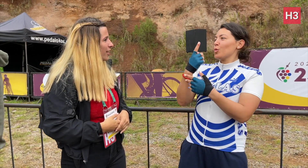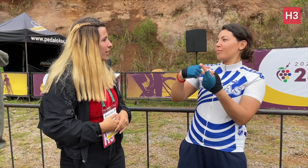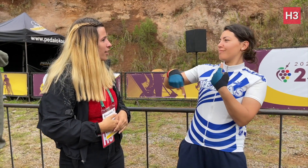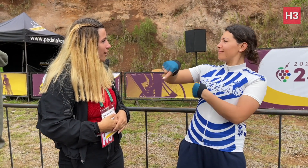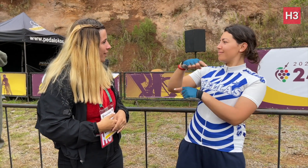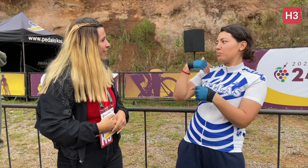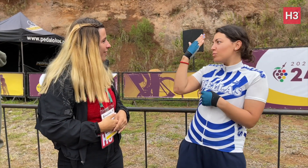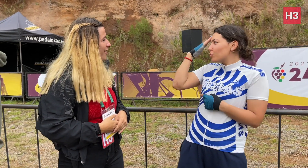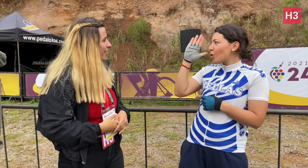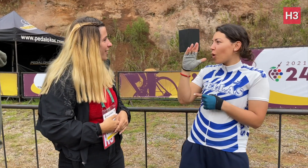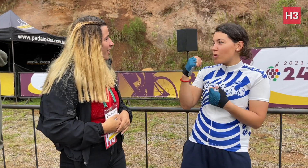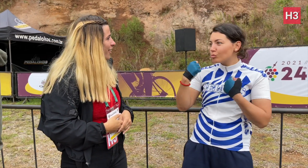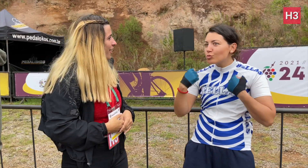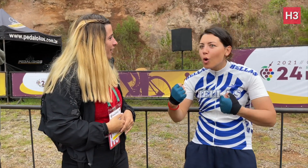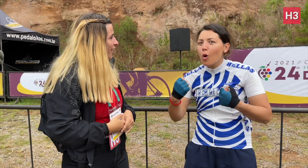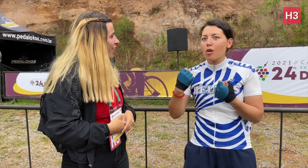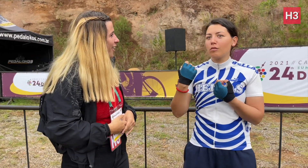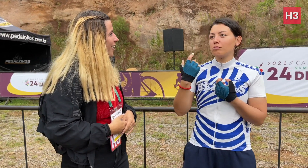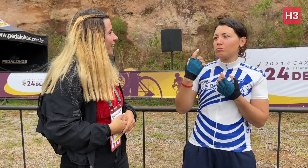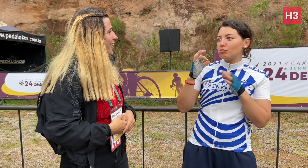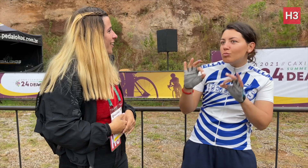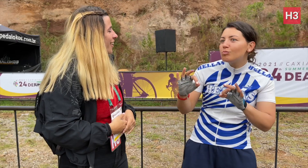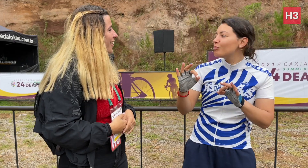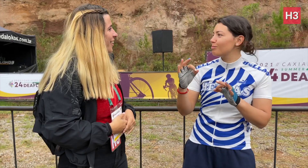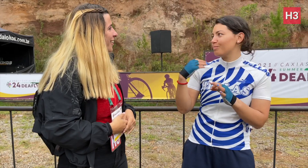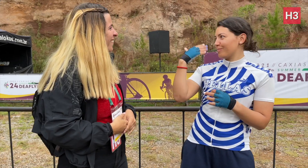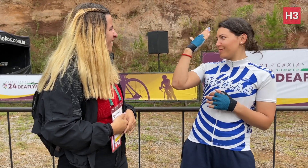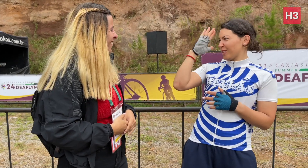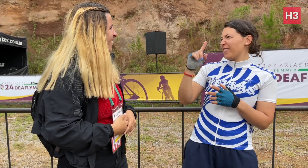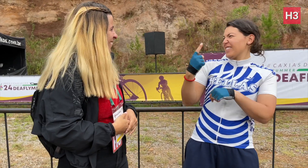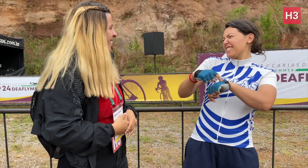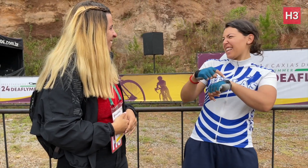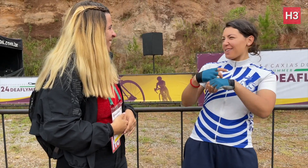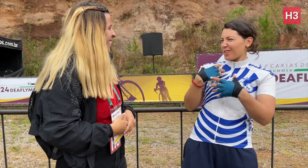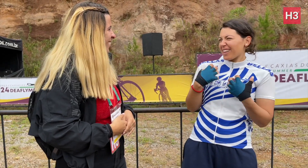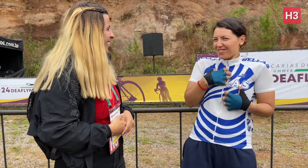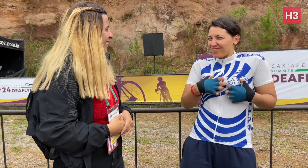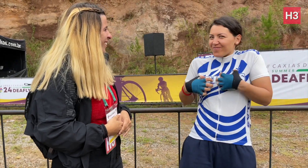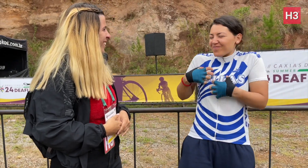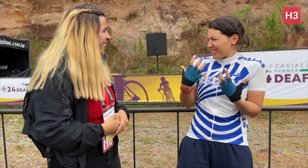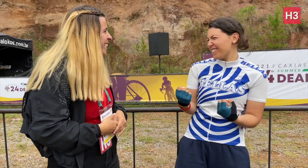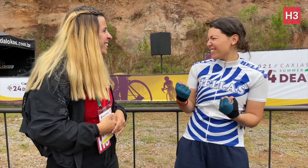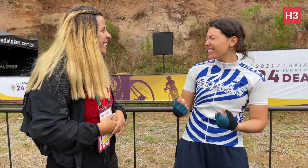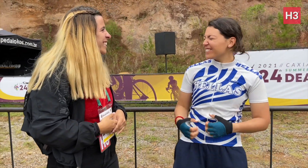I don’t know what to expect from other competitors- like how they are on the strength level.